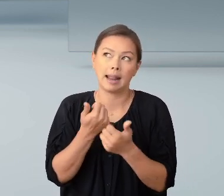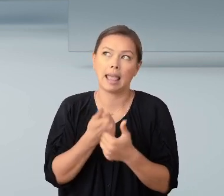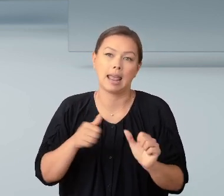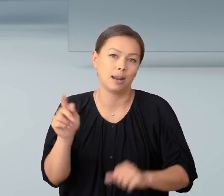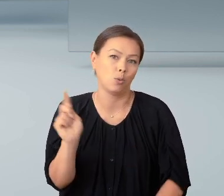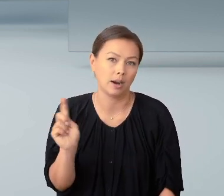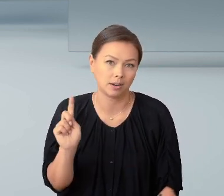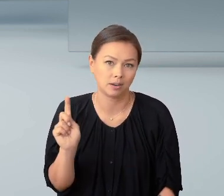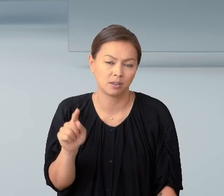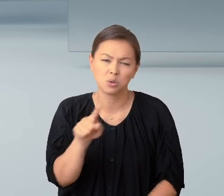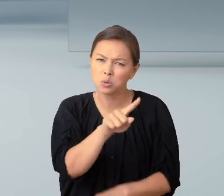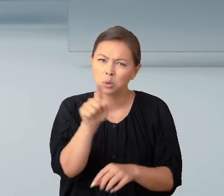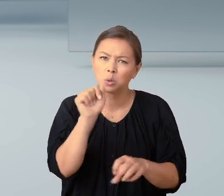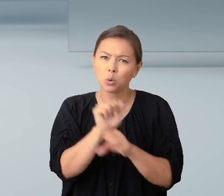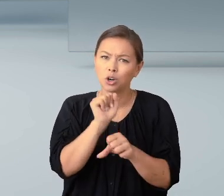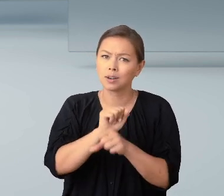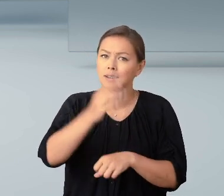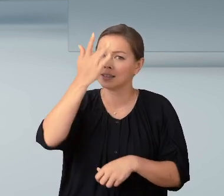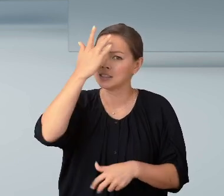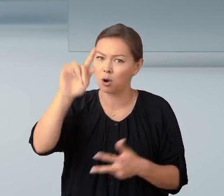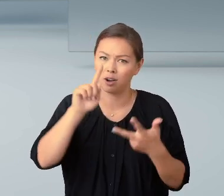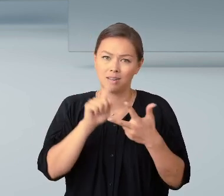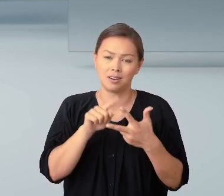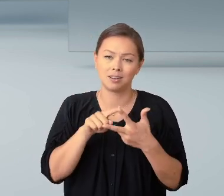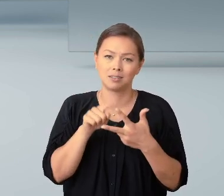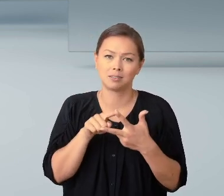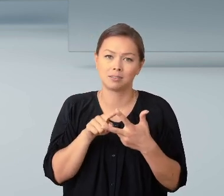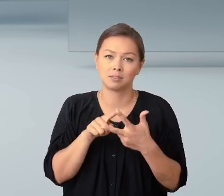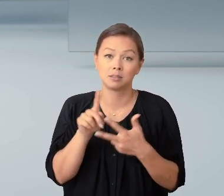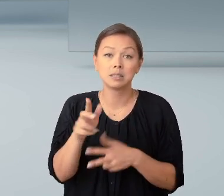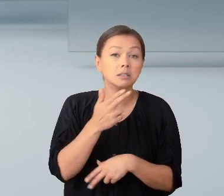Reclaim time for important work. In a small or medium-sized business,